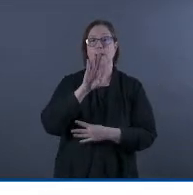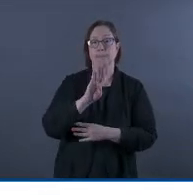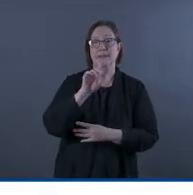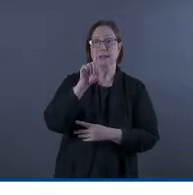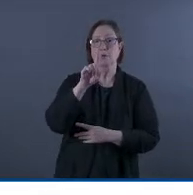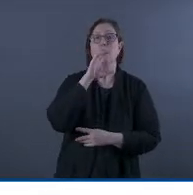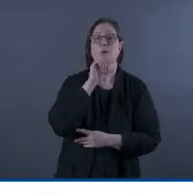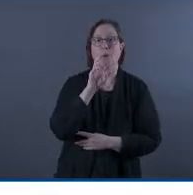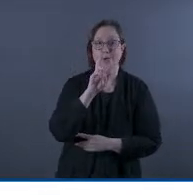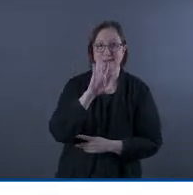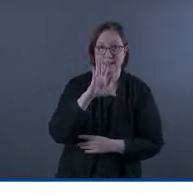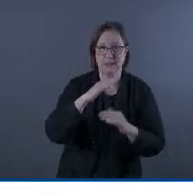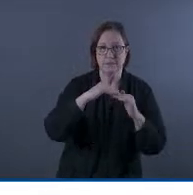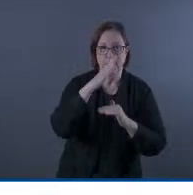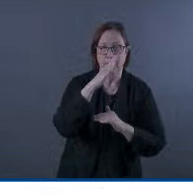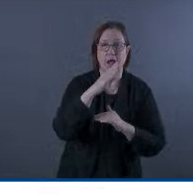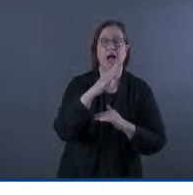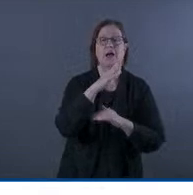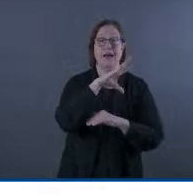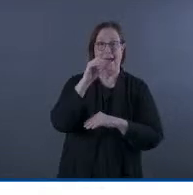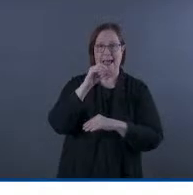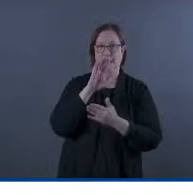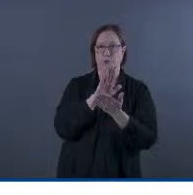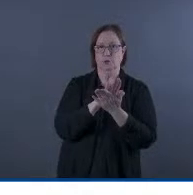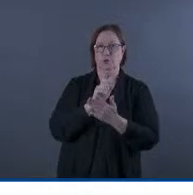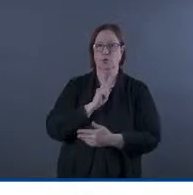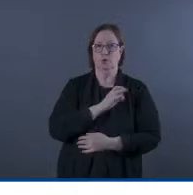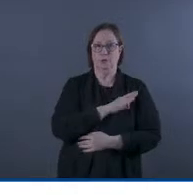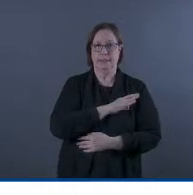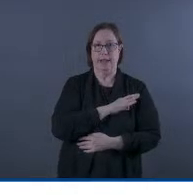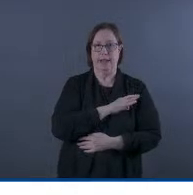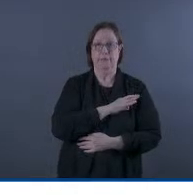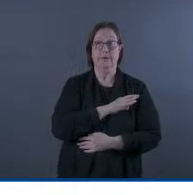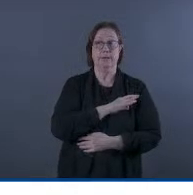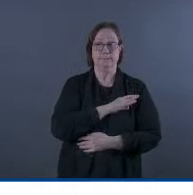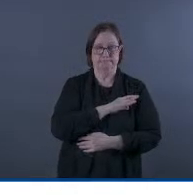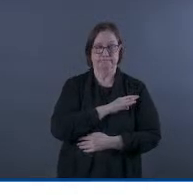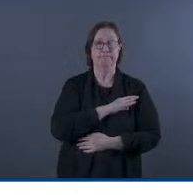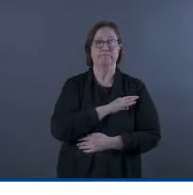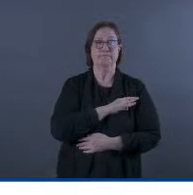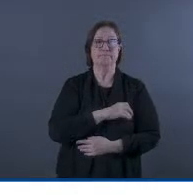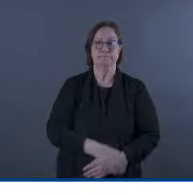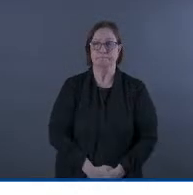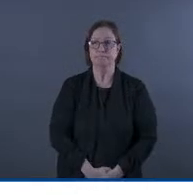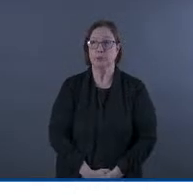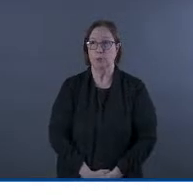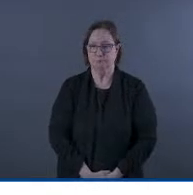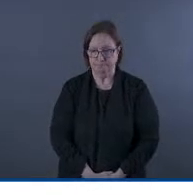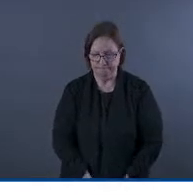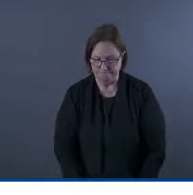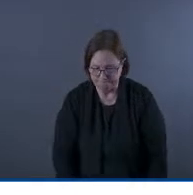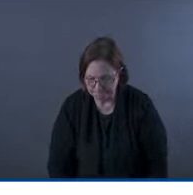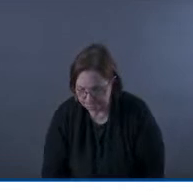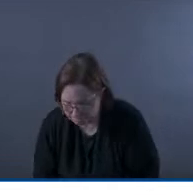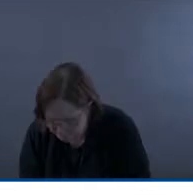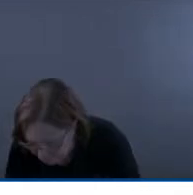as well as the schools teachers through K through 12. We've been partnering with the Bellingham school district